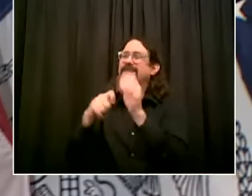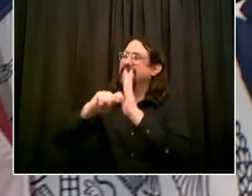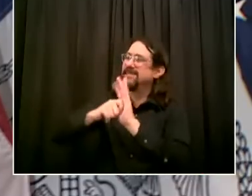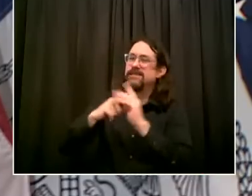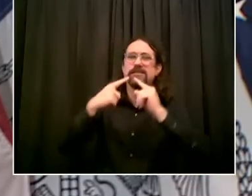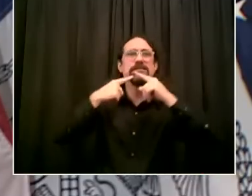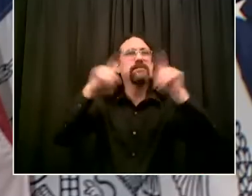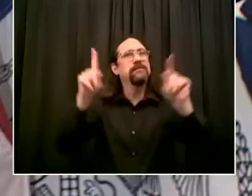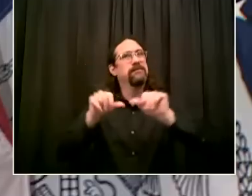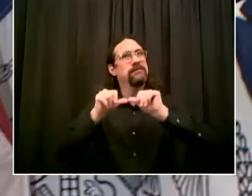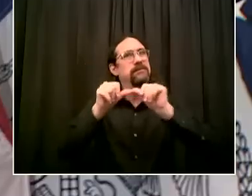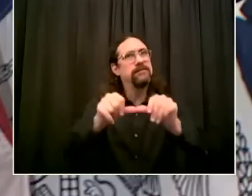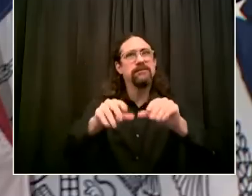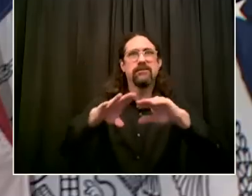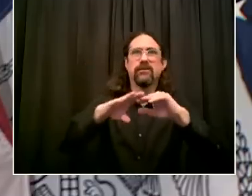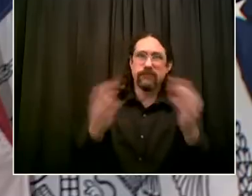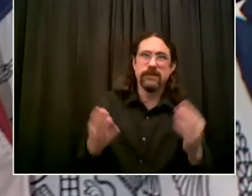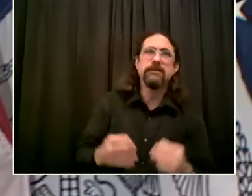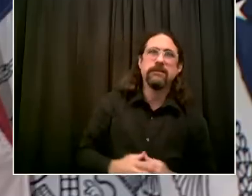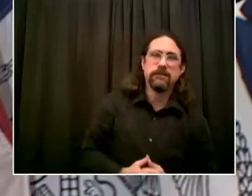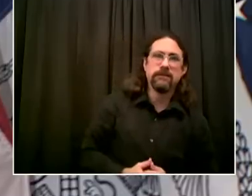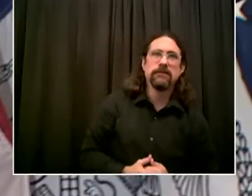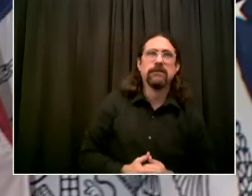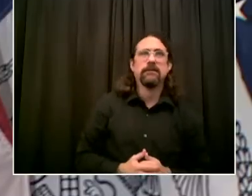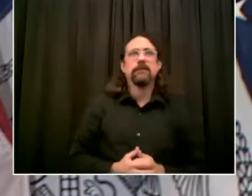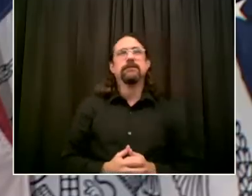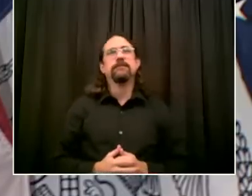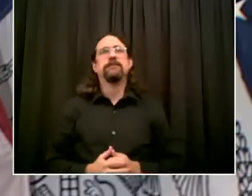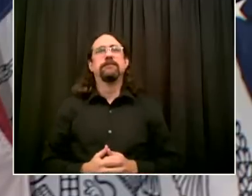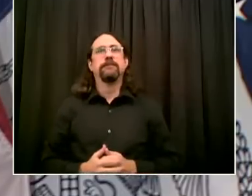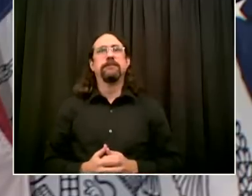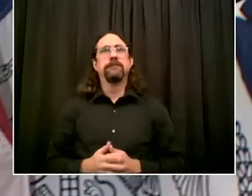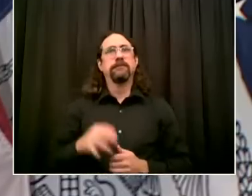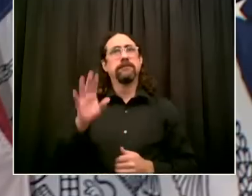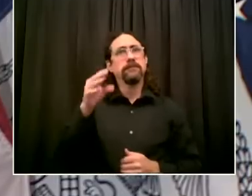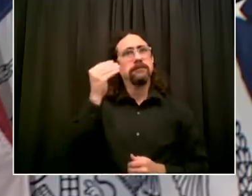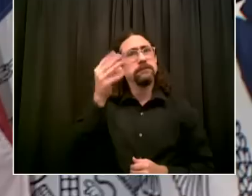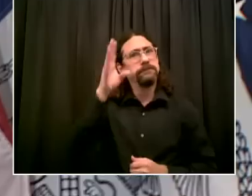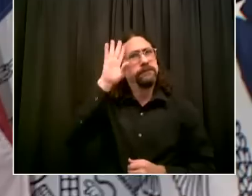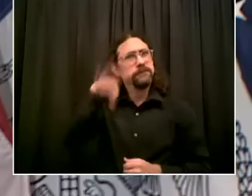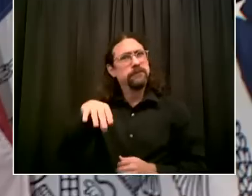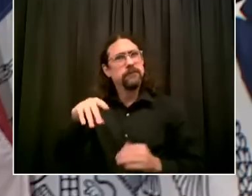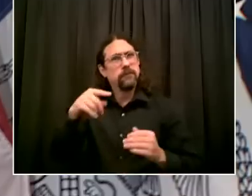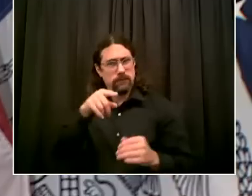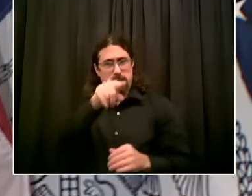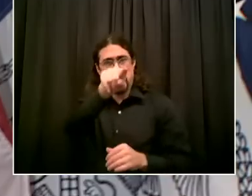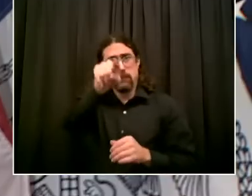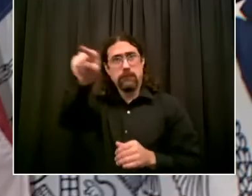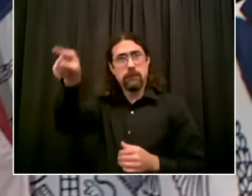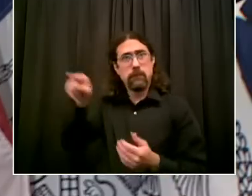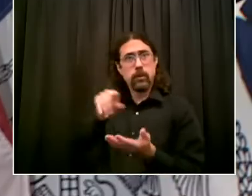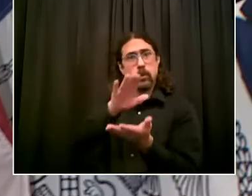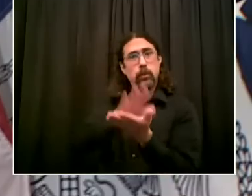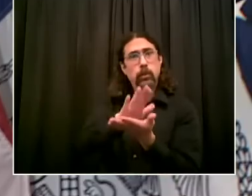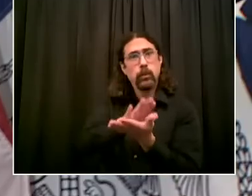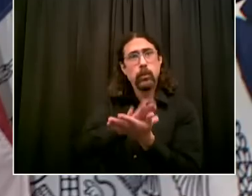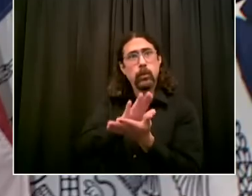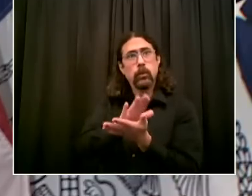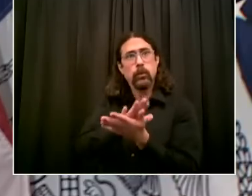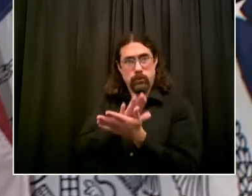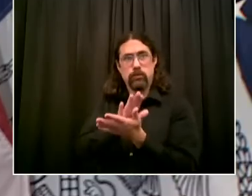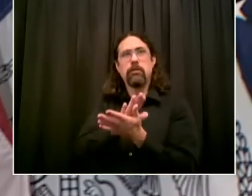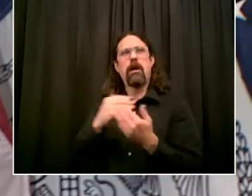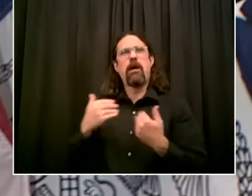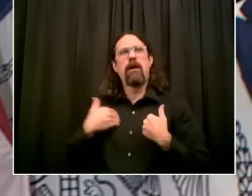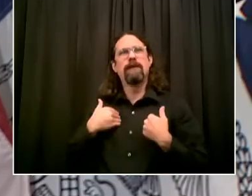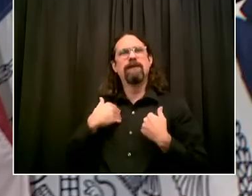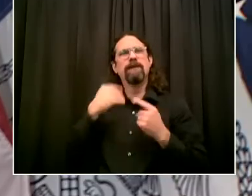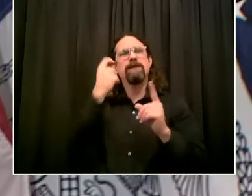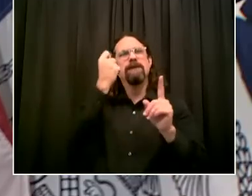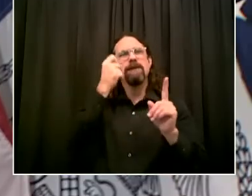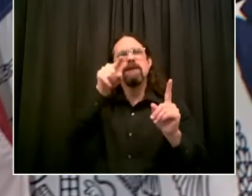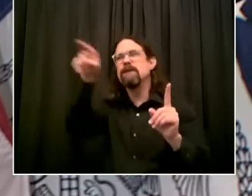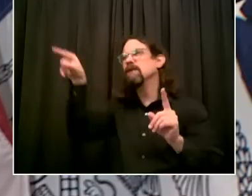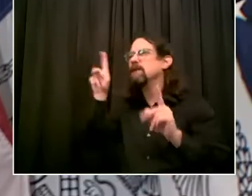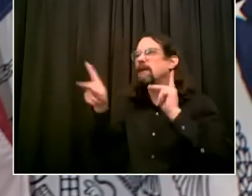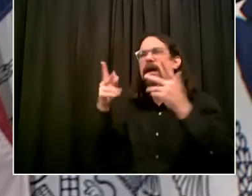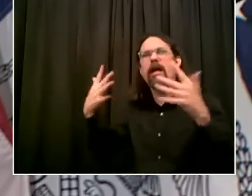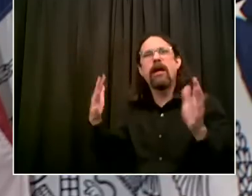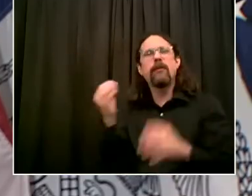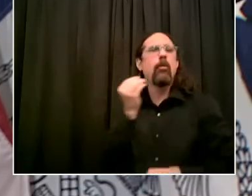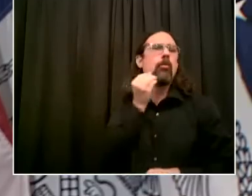WE STARTED